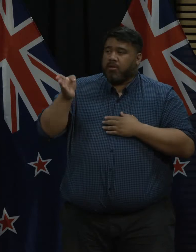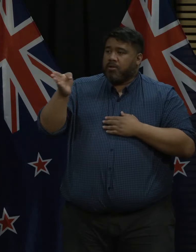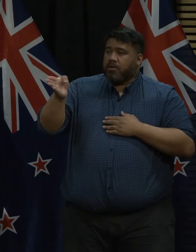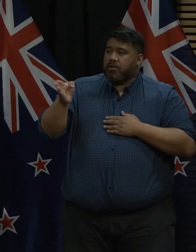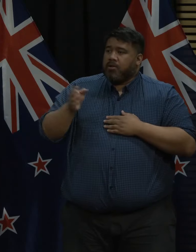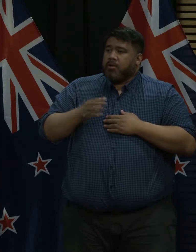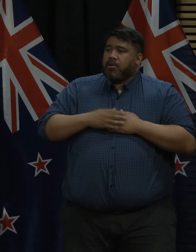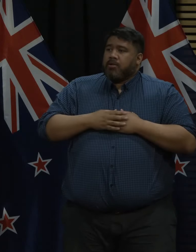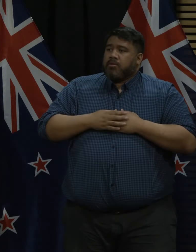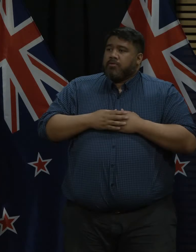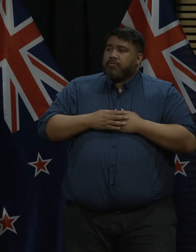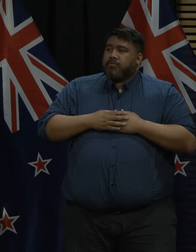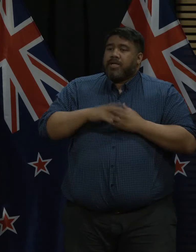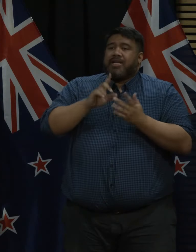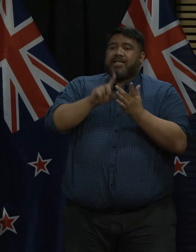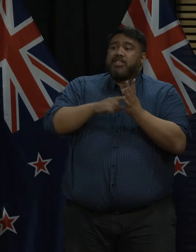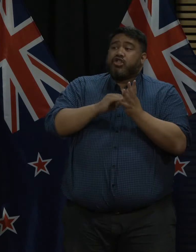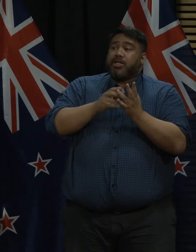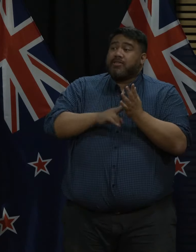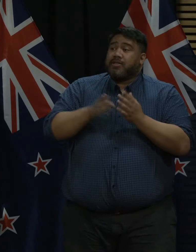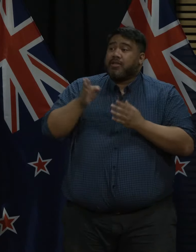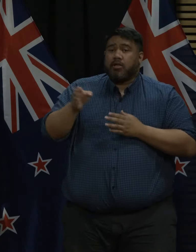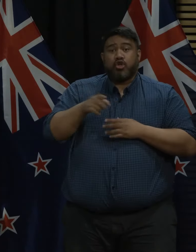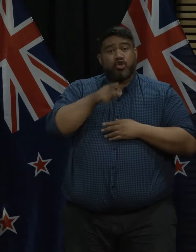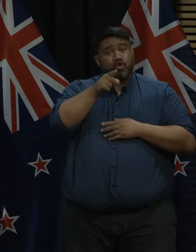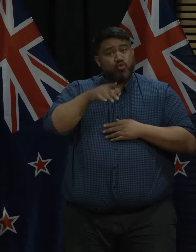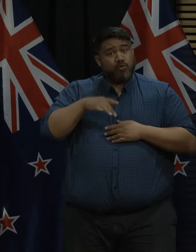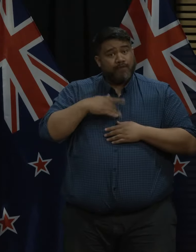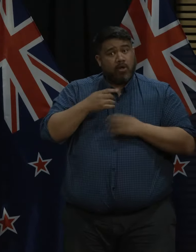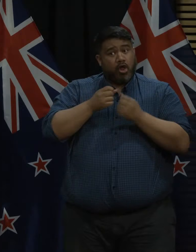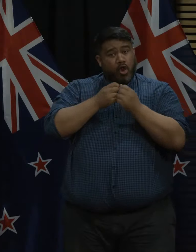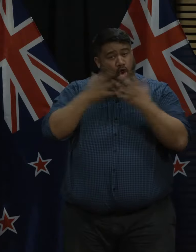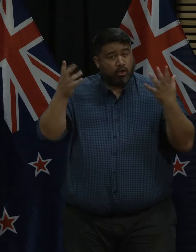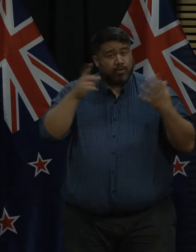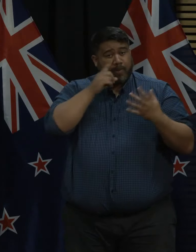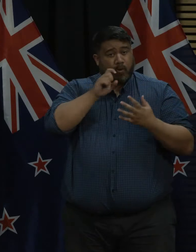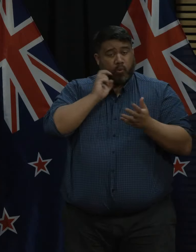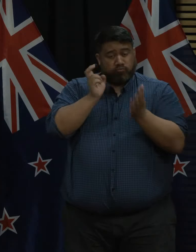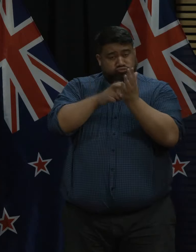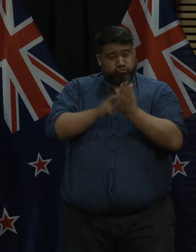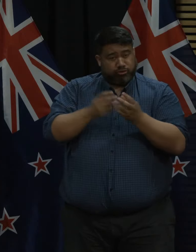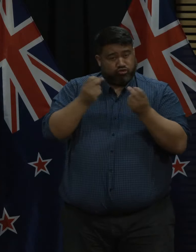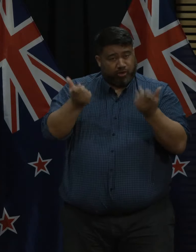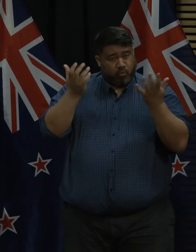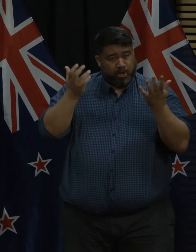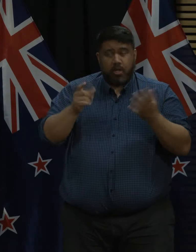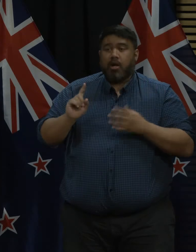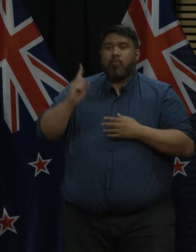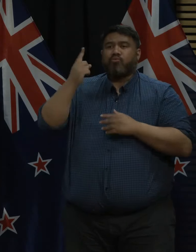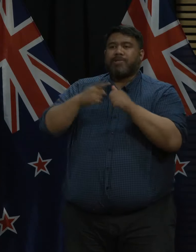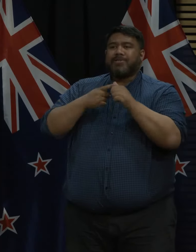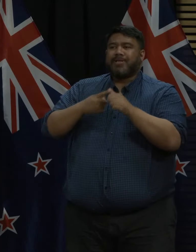people can look at it, and some of the options might be GPs or pharmacies. What sort of uptake are you